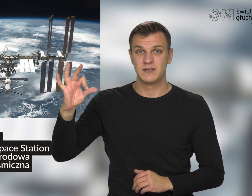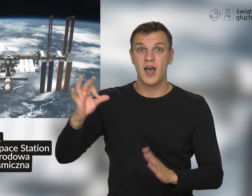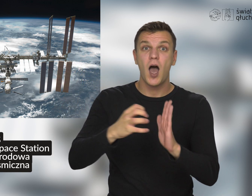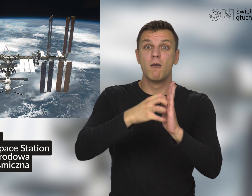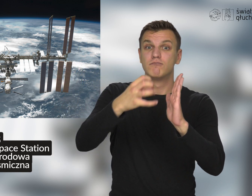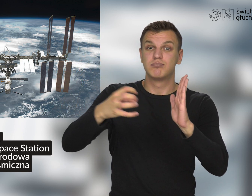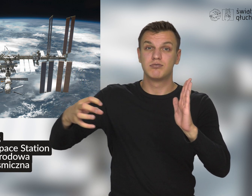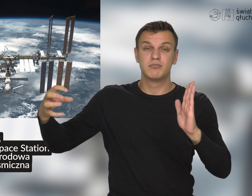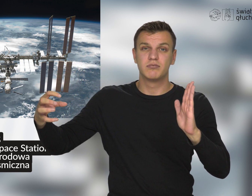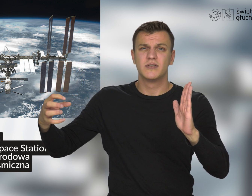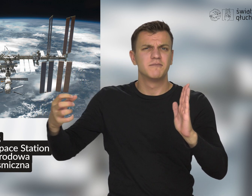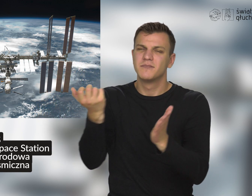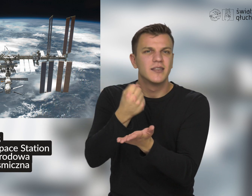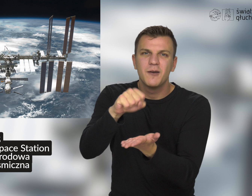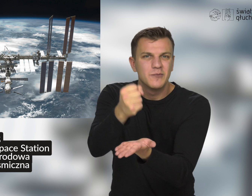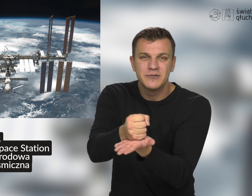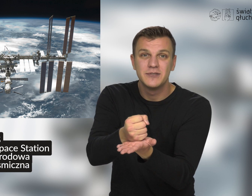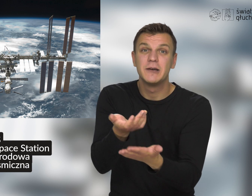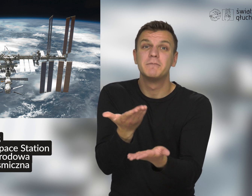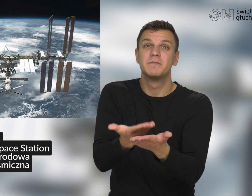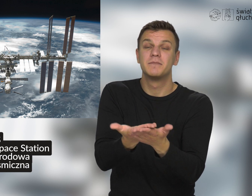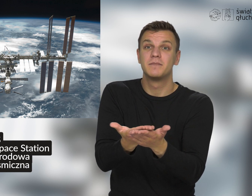You don’t need to expand this abbreviation. Why?